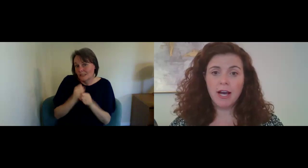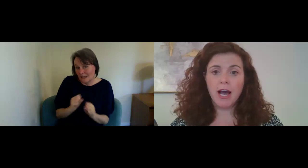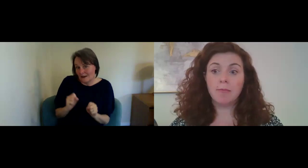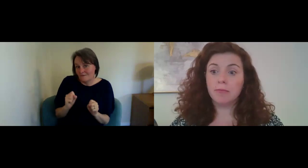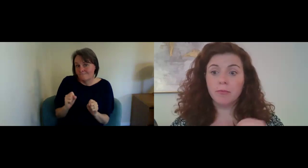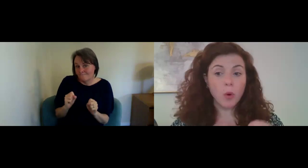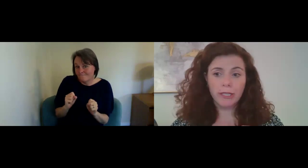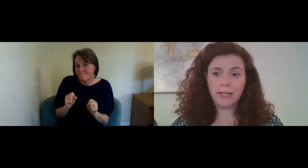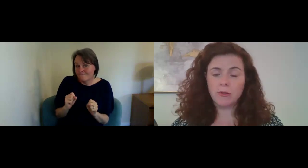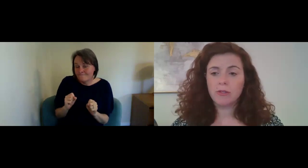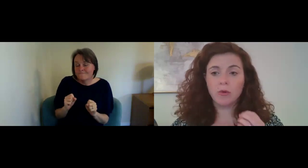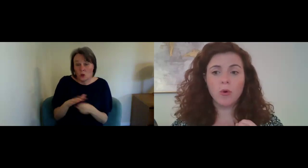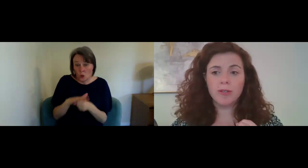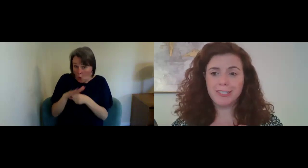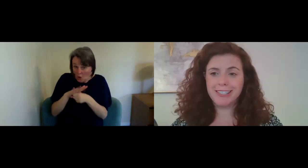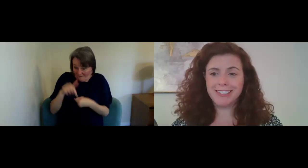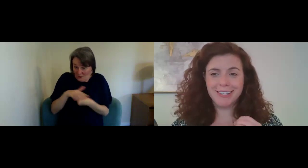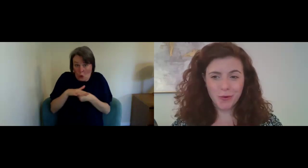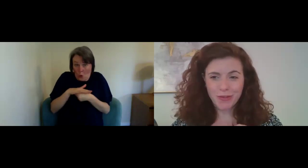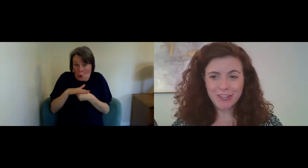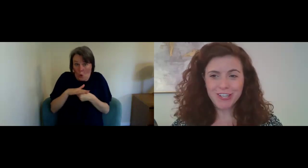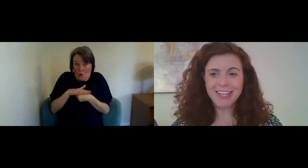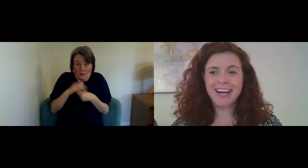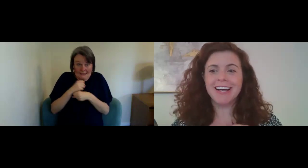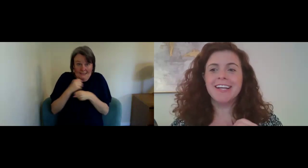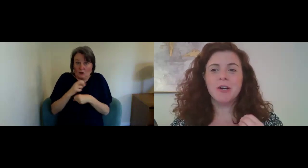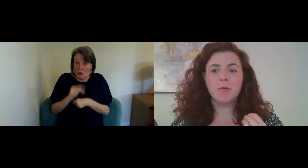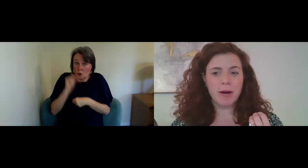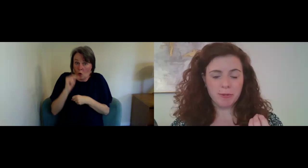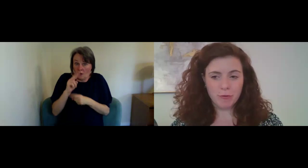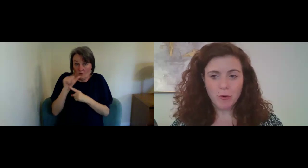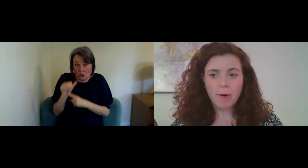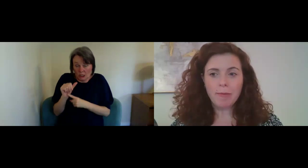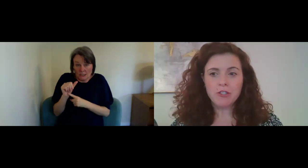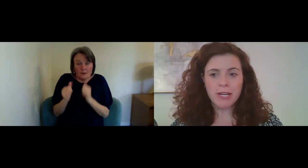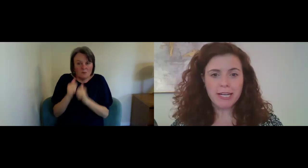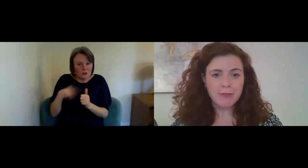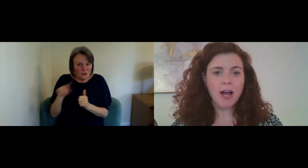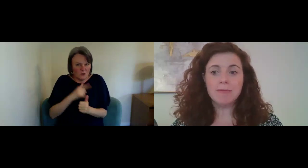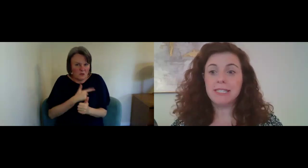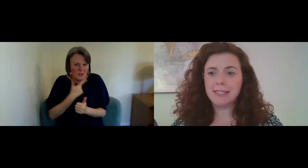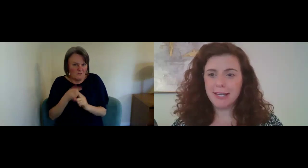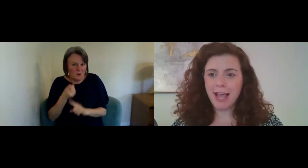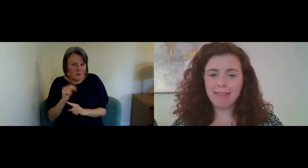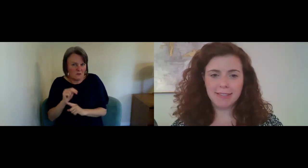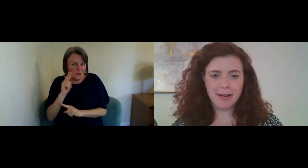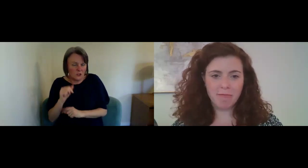Locally. So these are local statistics, Northern Virginia where most of you are probably joining us from, D.C. and